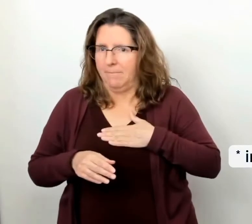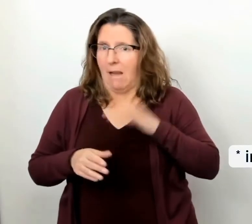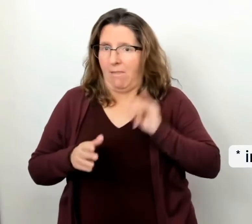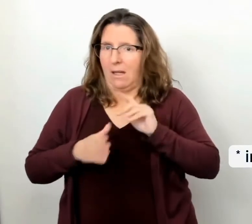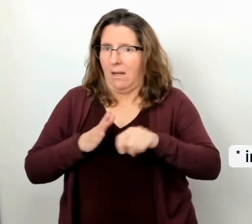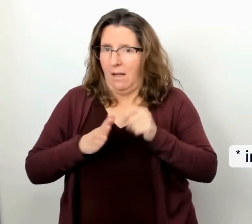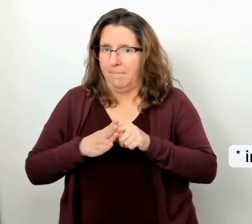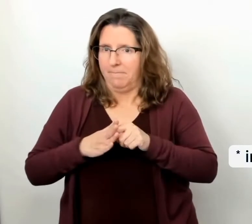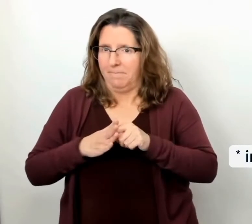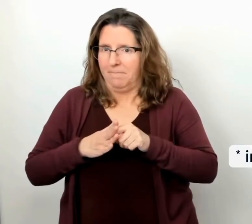It didn't sit well with me.